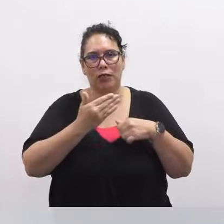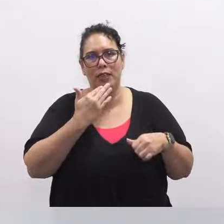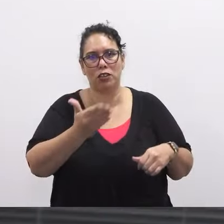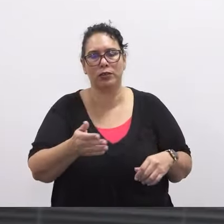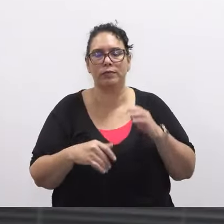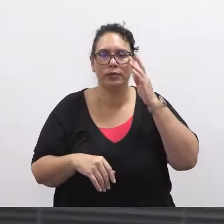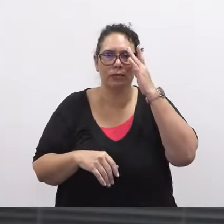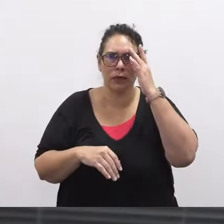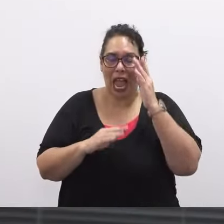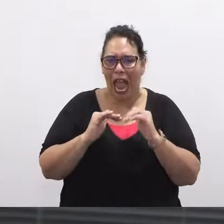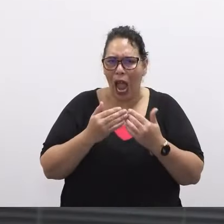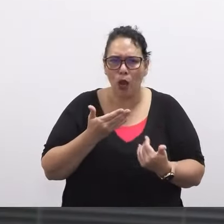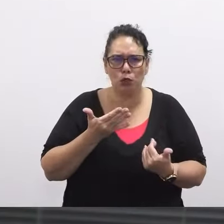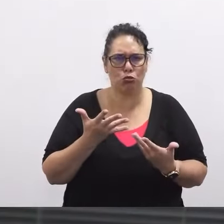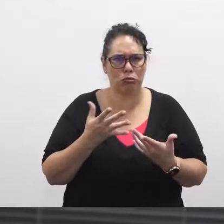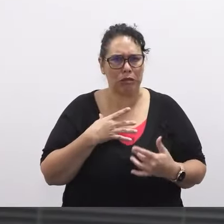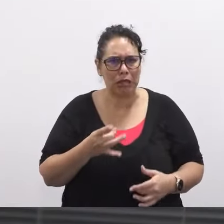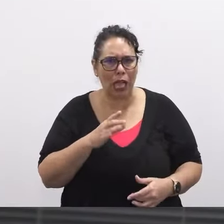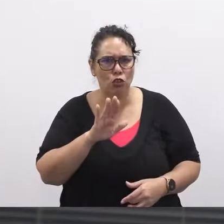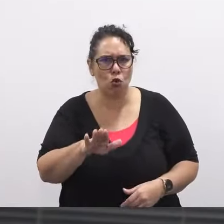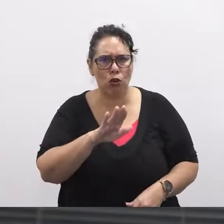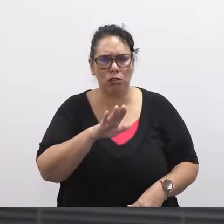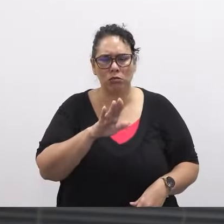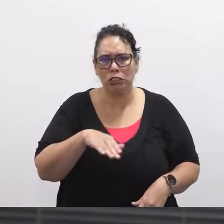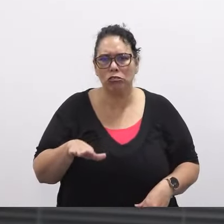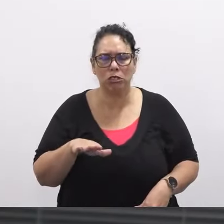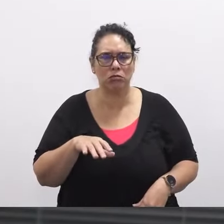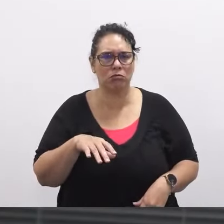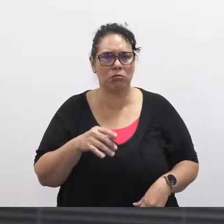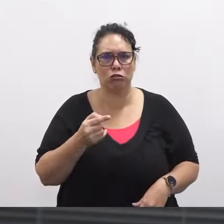How would you like for any of your children or grandchildren to let,